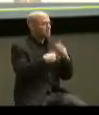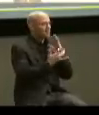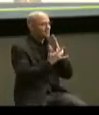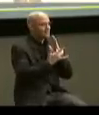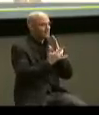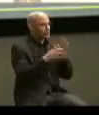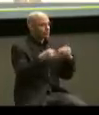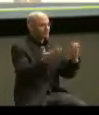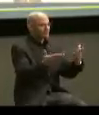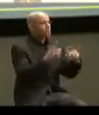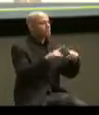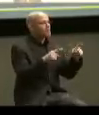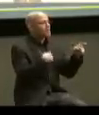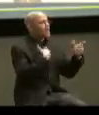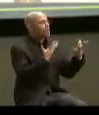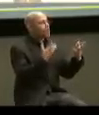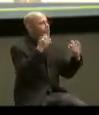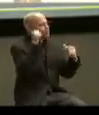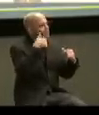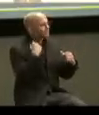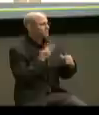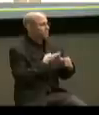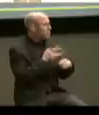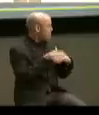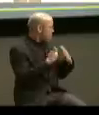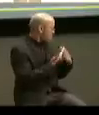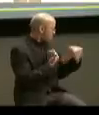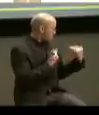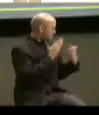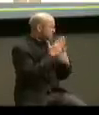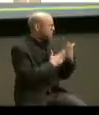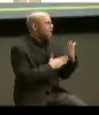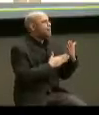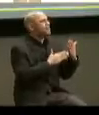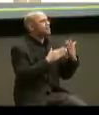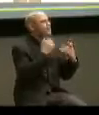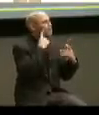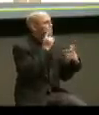NANCY TOOK US THROUGH THE TECHNICAL PROVISIONS, I WANT TO